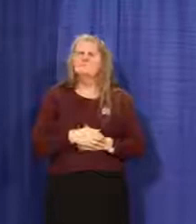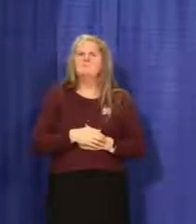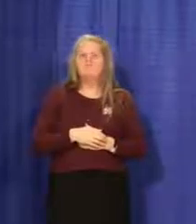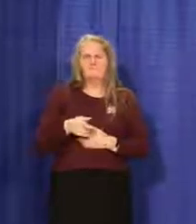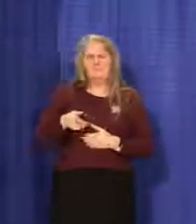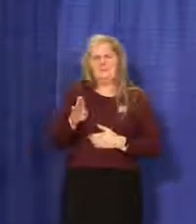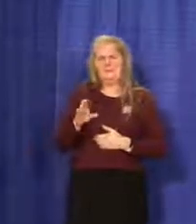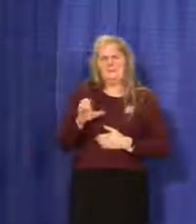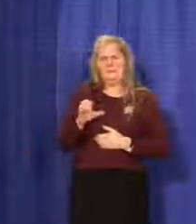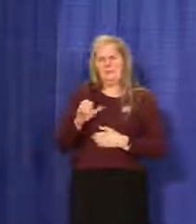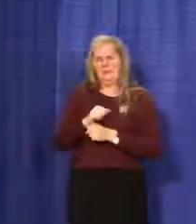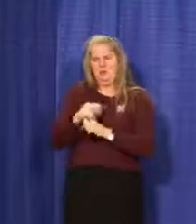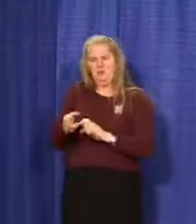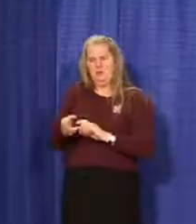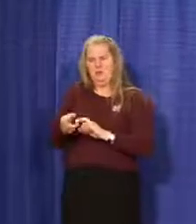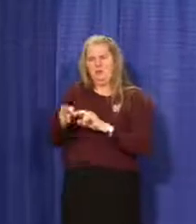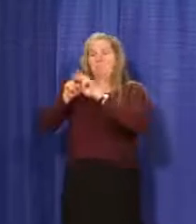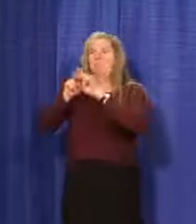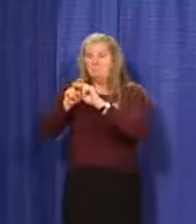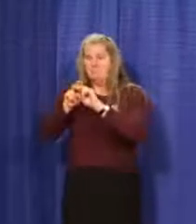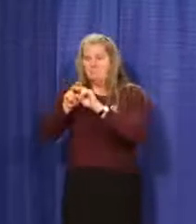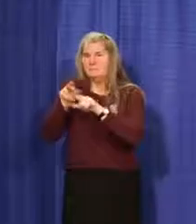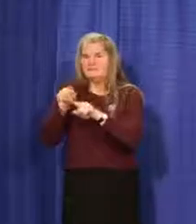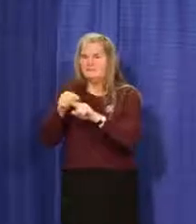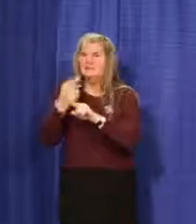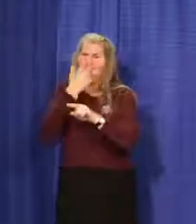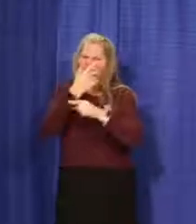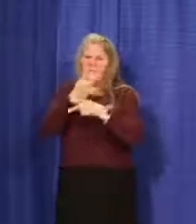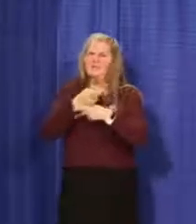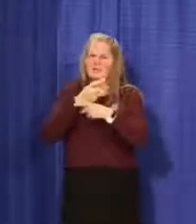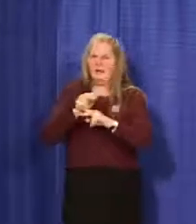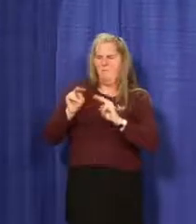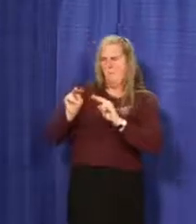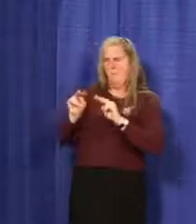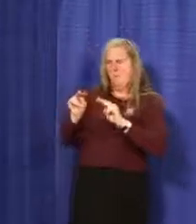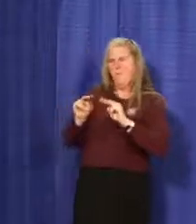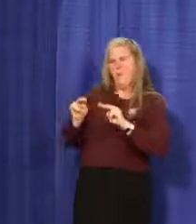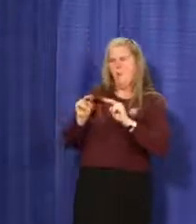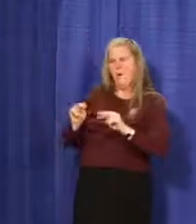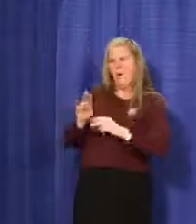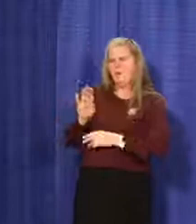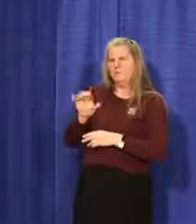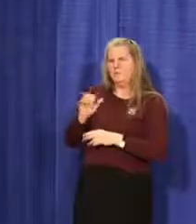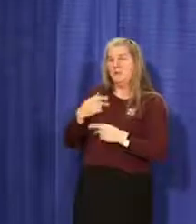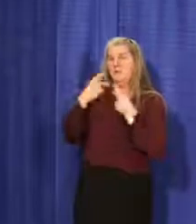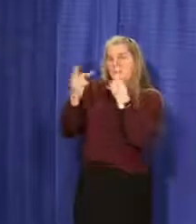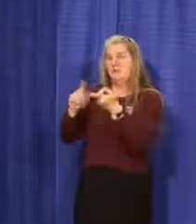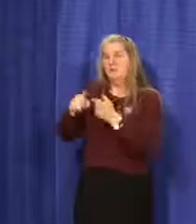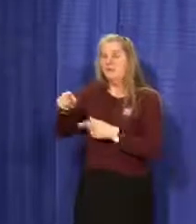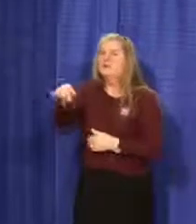The rising cases in BC are a call for added vigilance one-way travel to and from that province.